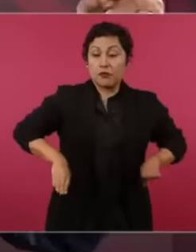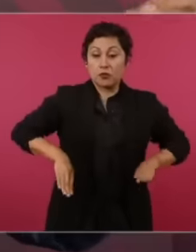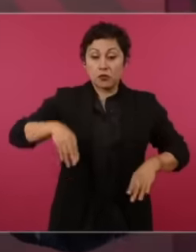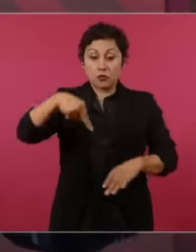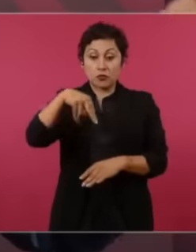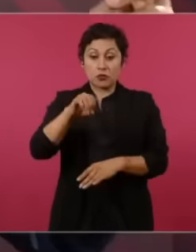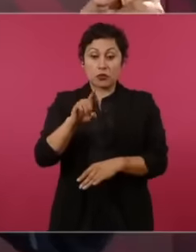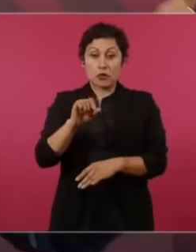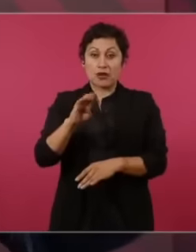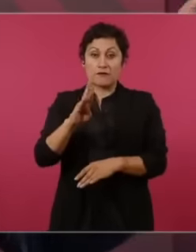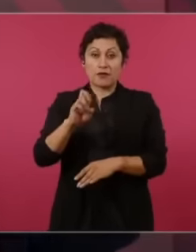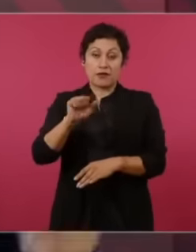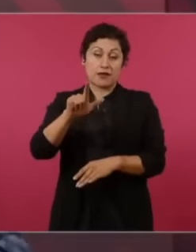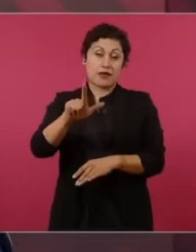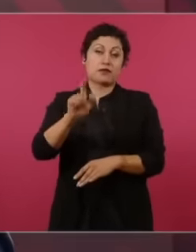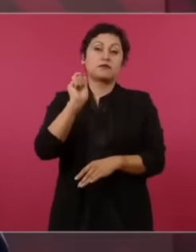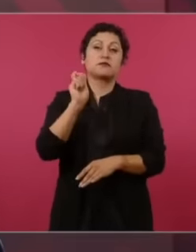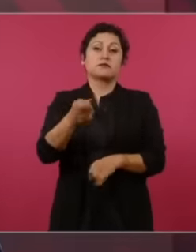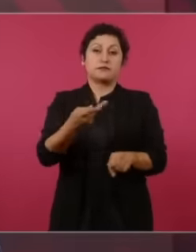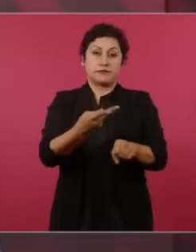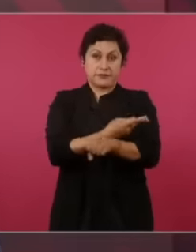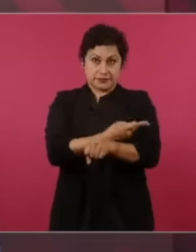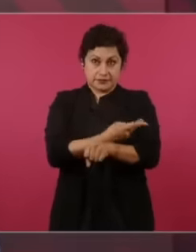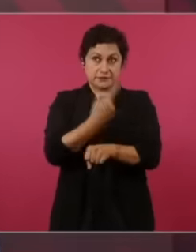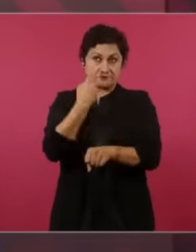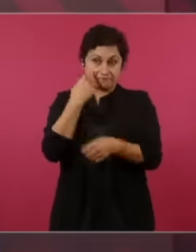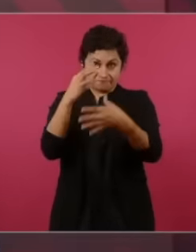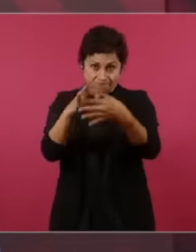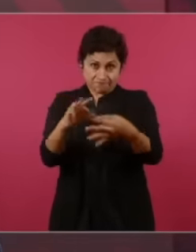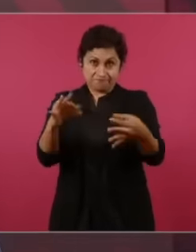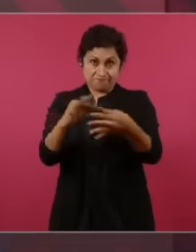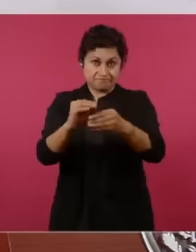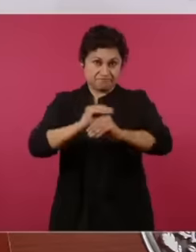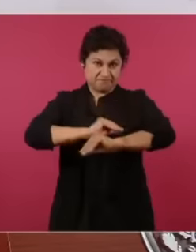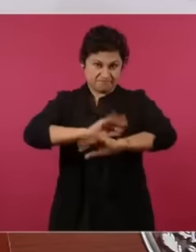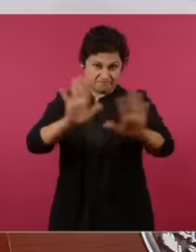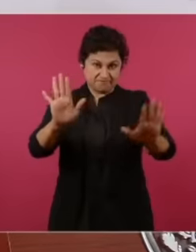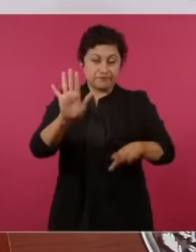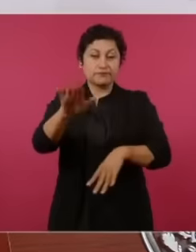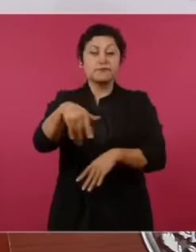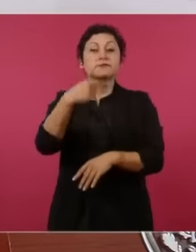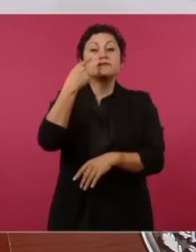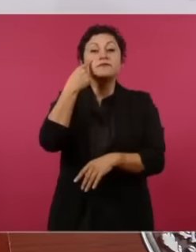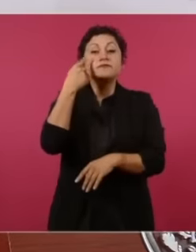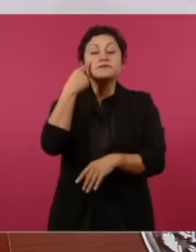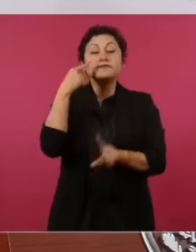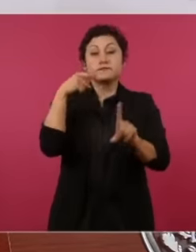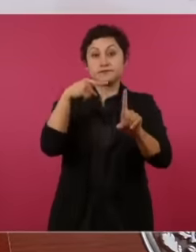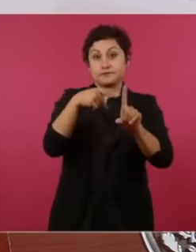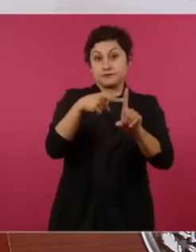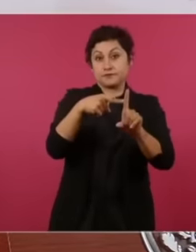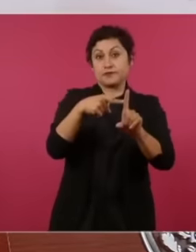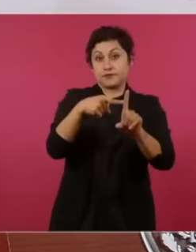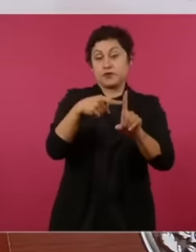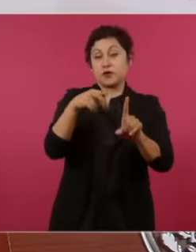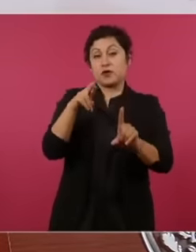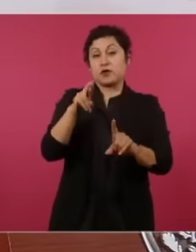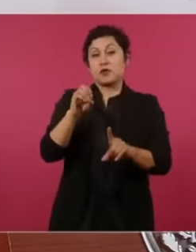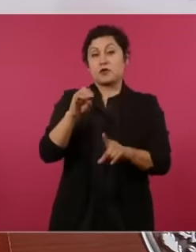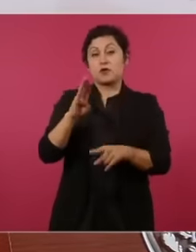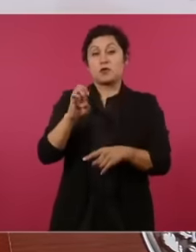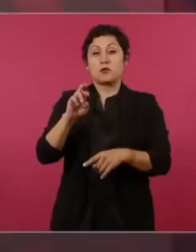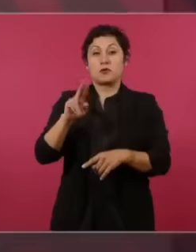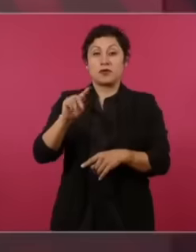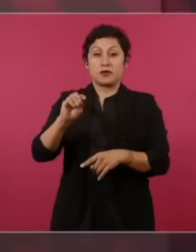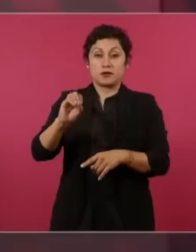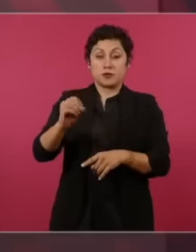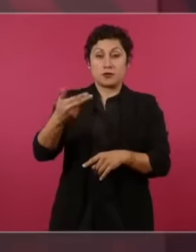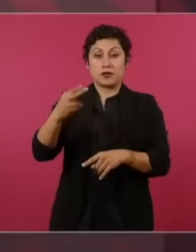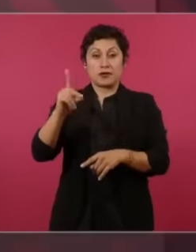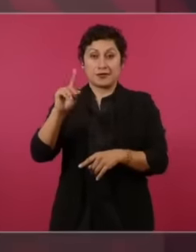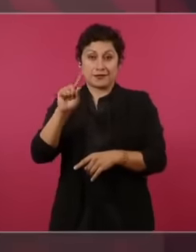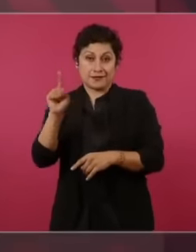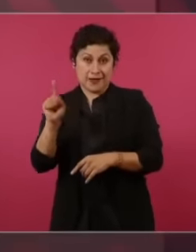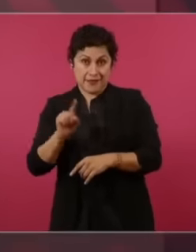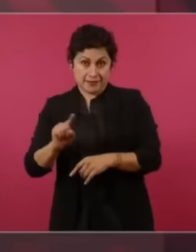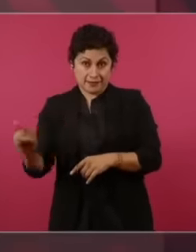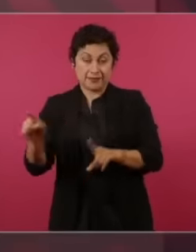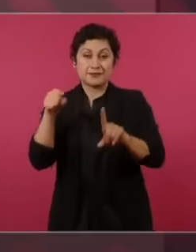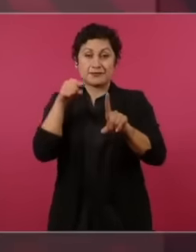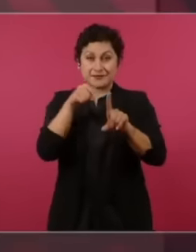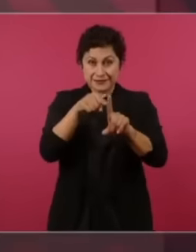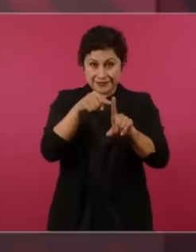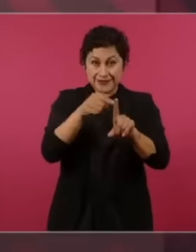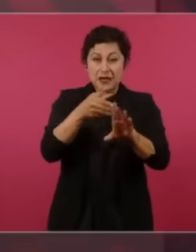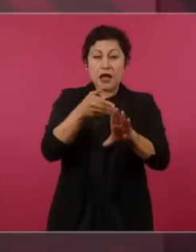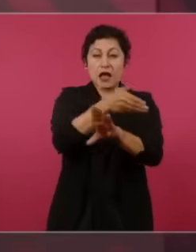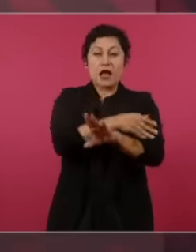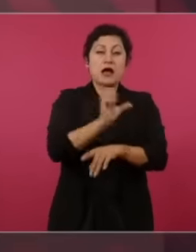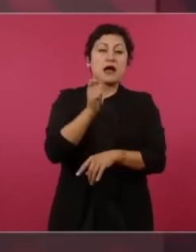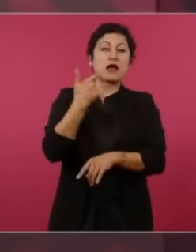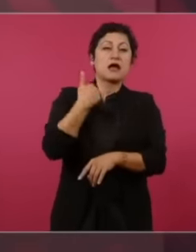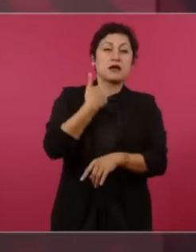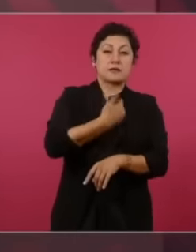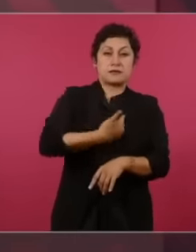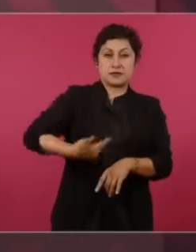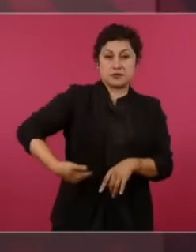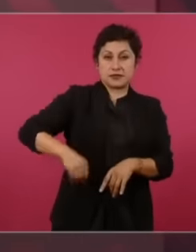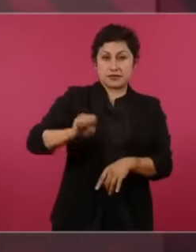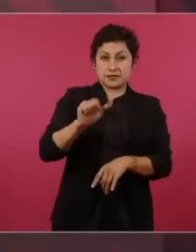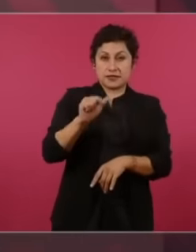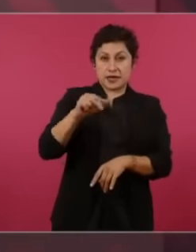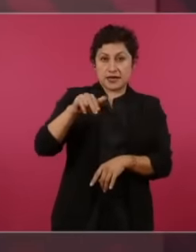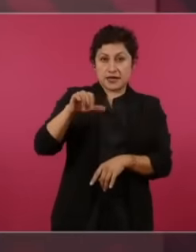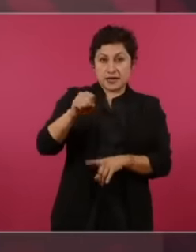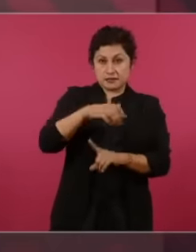Hernández who during the Salinas government stayed with vanamex because